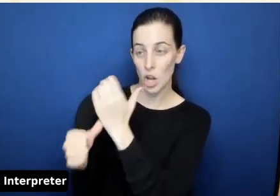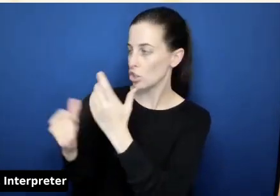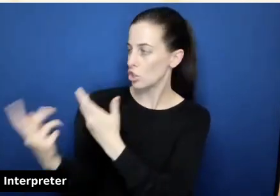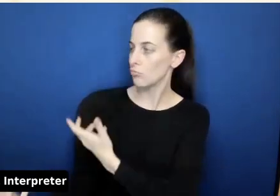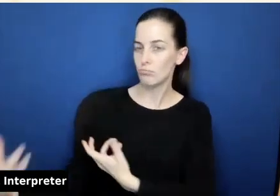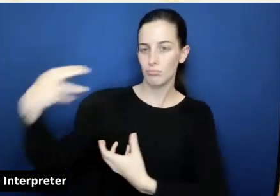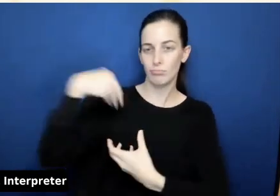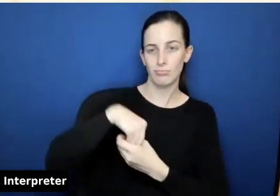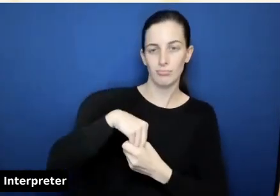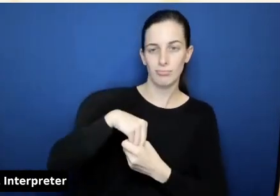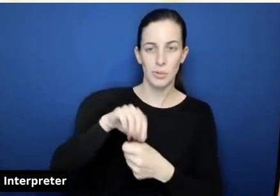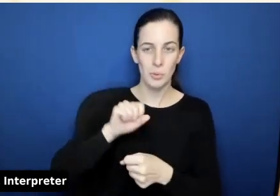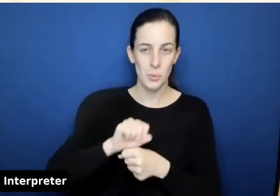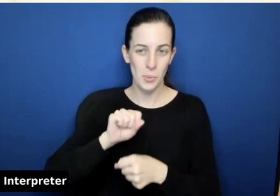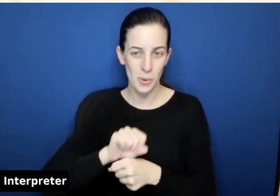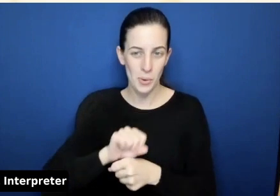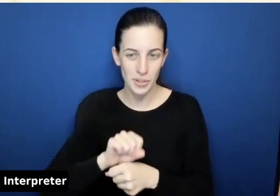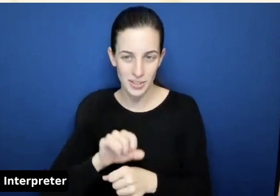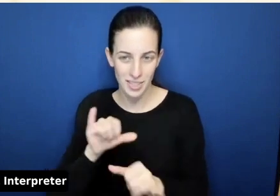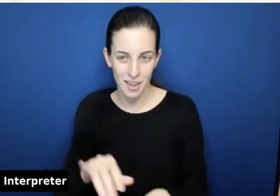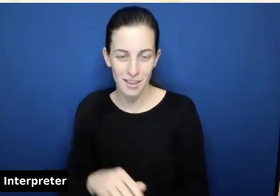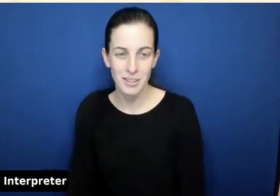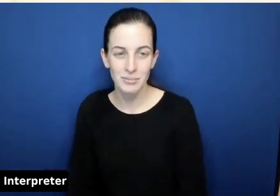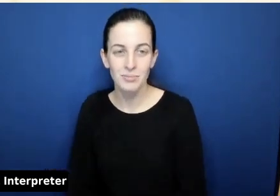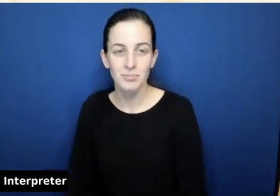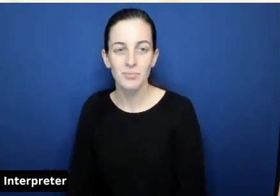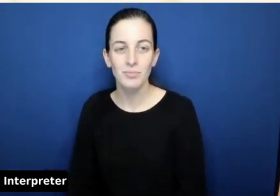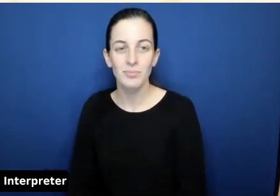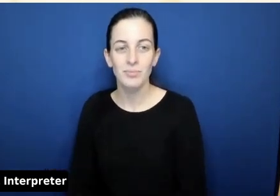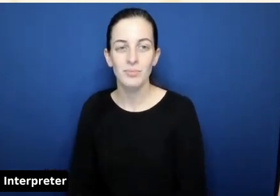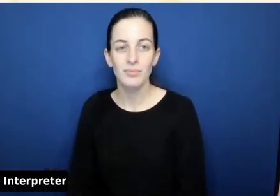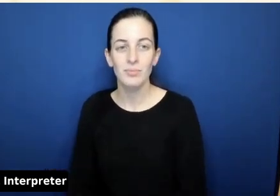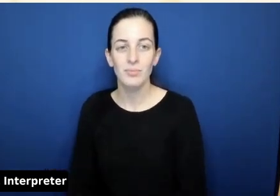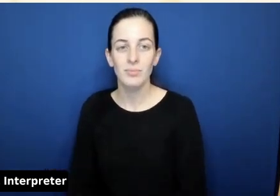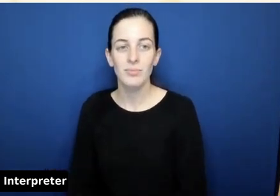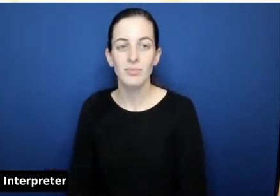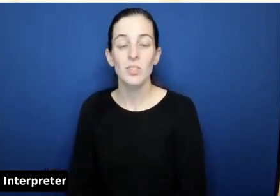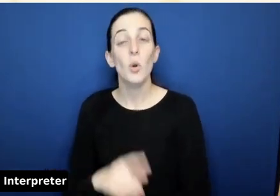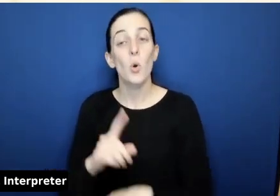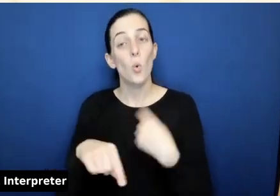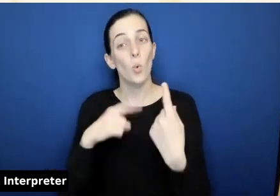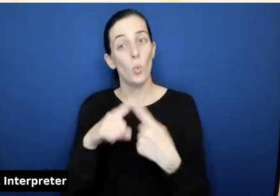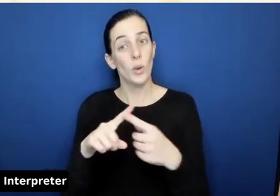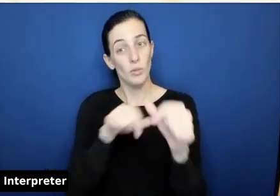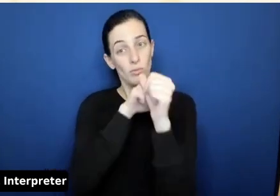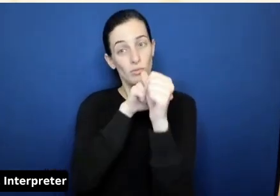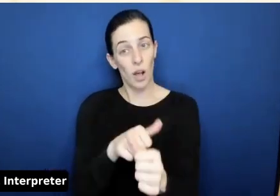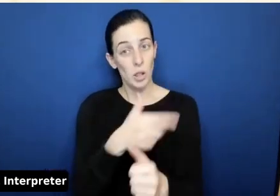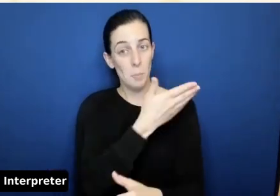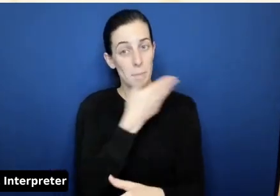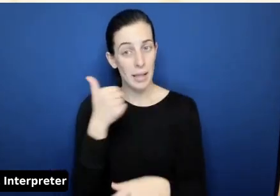When we follow best ARIA practices using proactive approach,